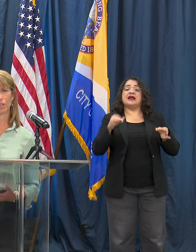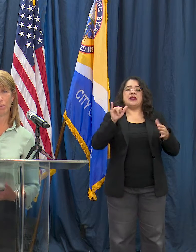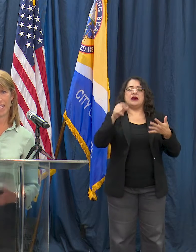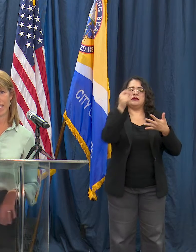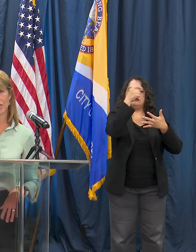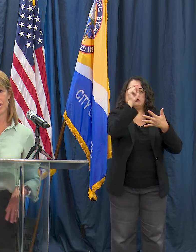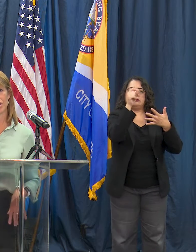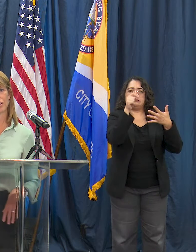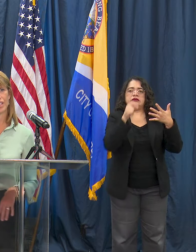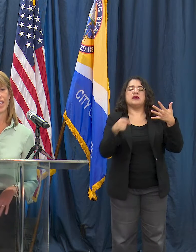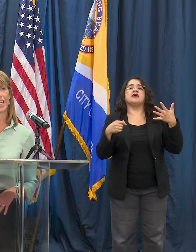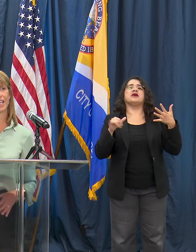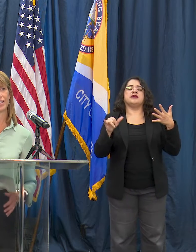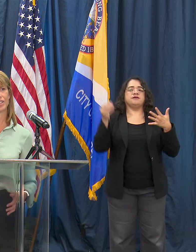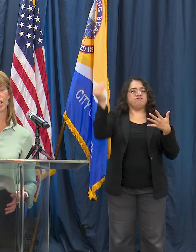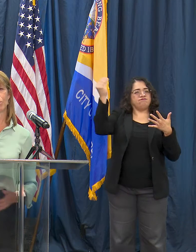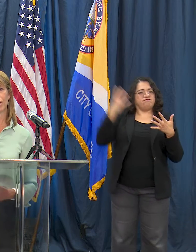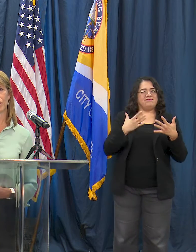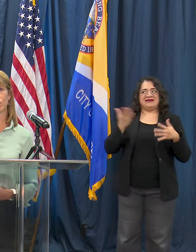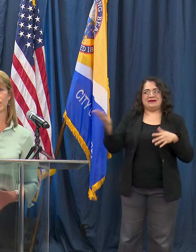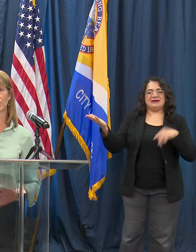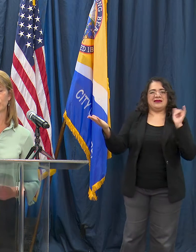really pay attention to to determine if you're moving too